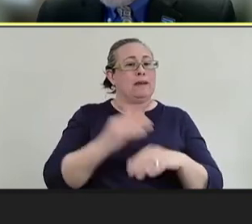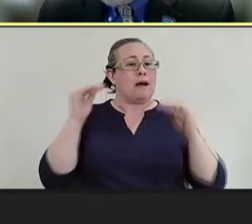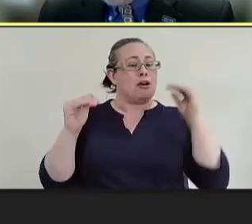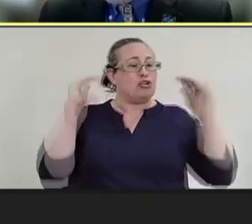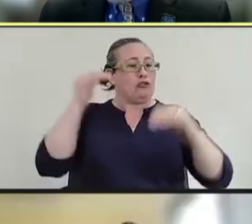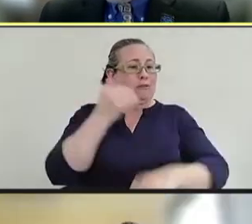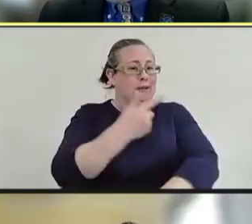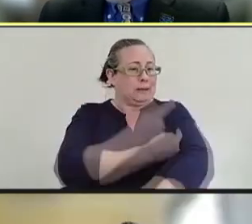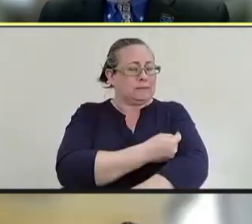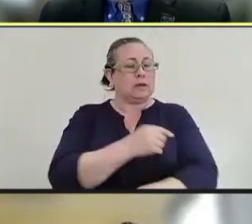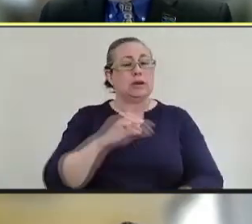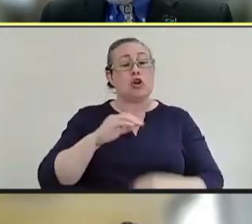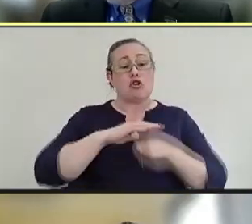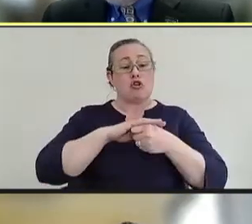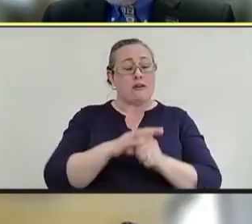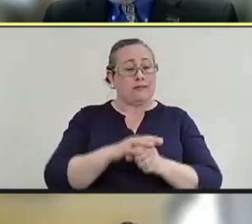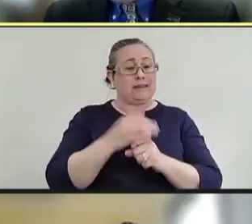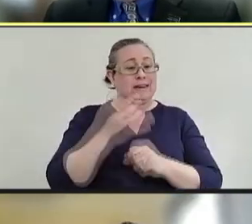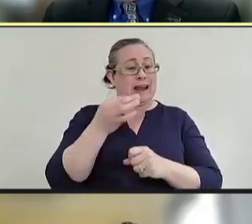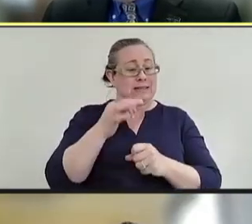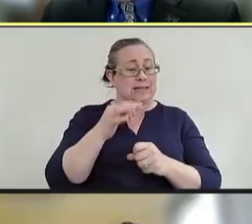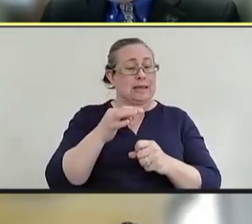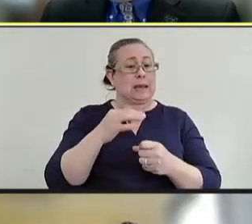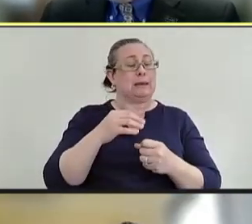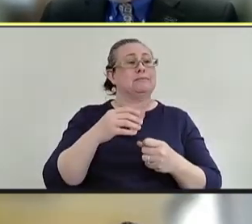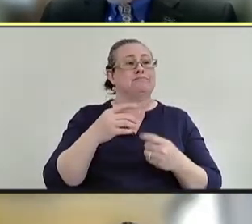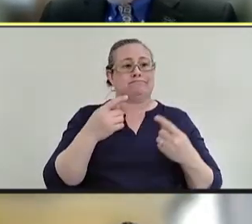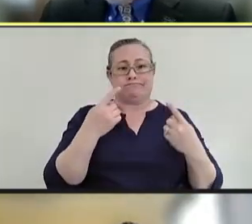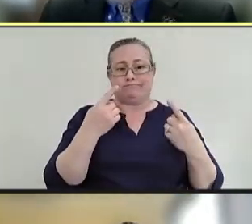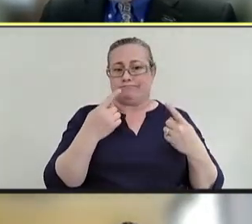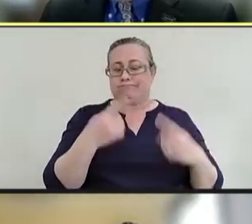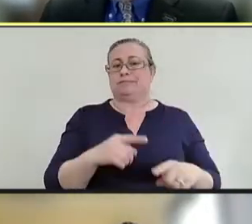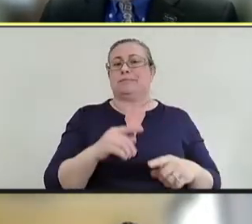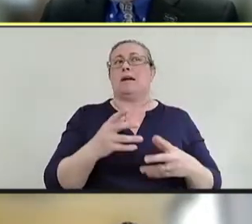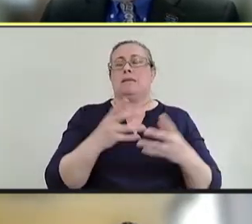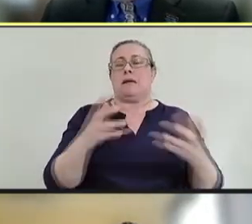COVID-19 pandemic provided many lessons as well as a stark reminder of the importance